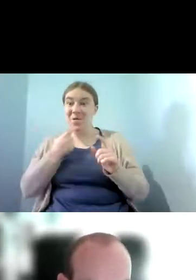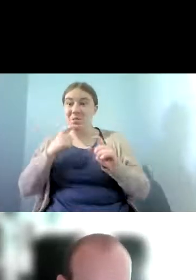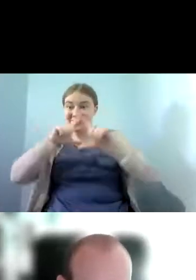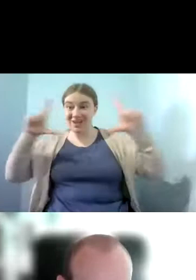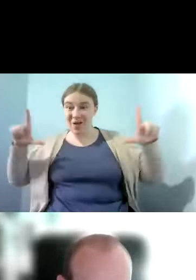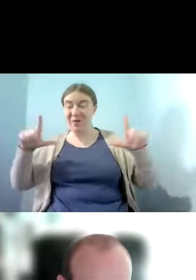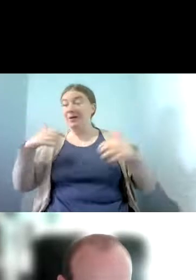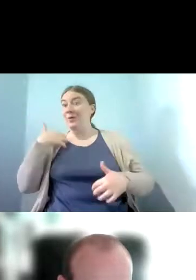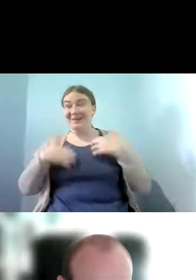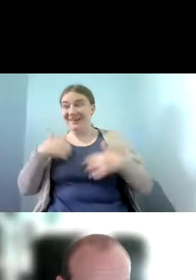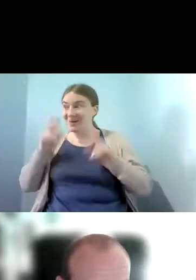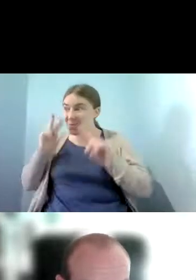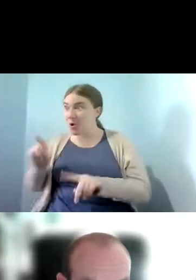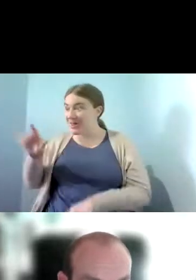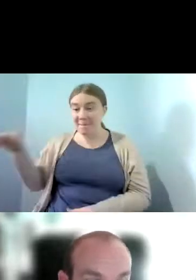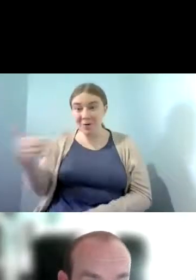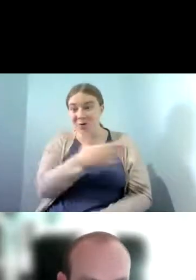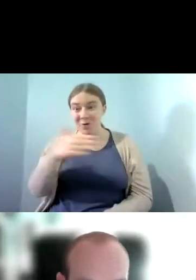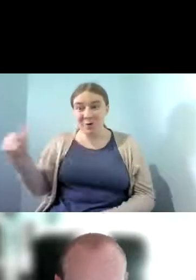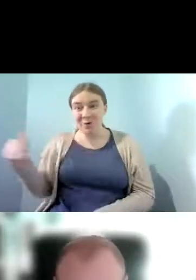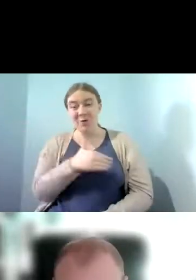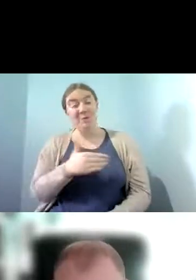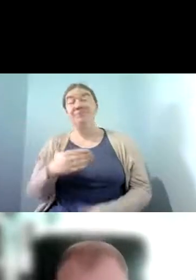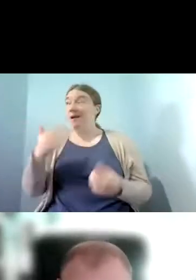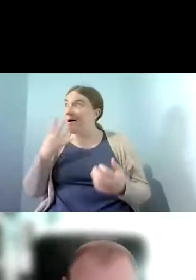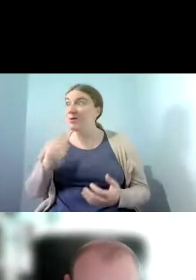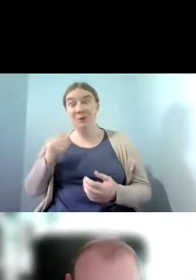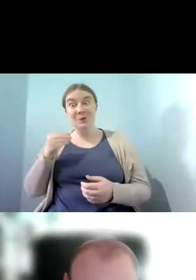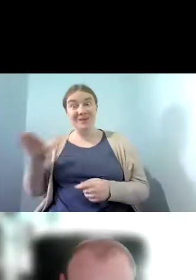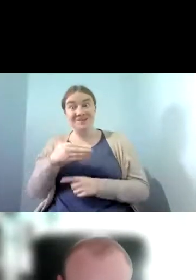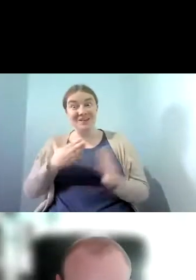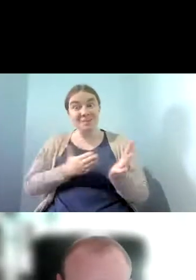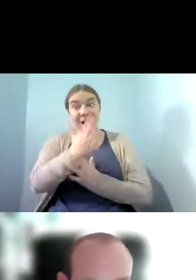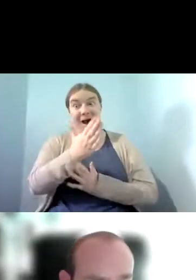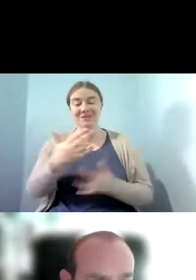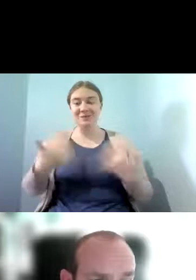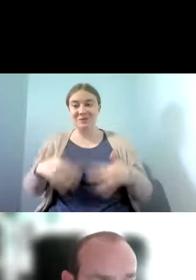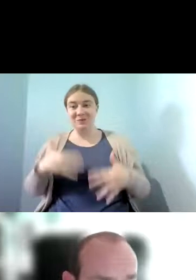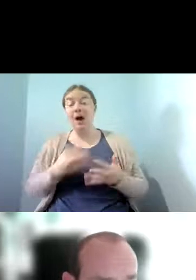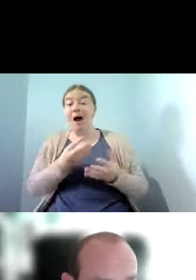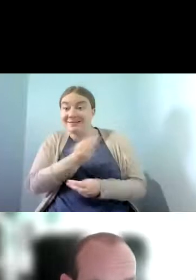seeing them uh go past and use the fish pass and we've we've had a few twaite shad go through over